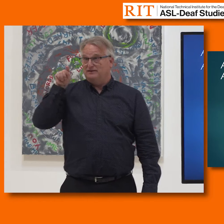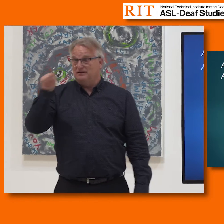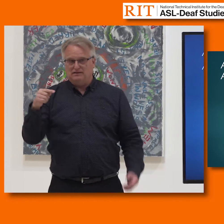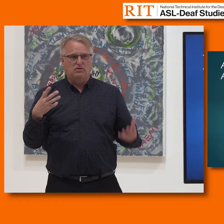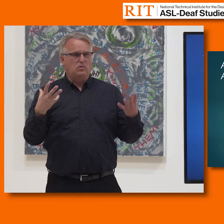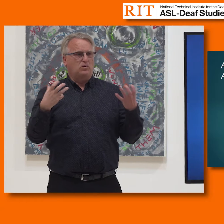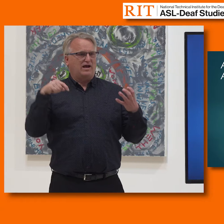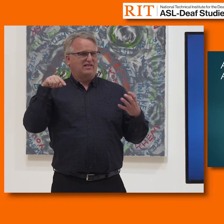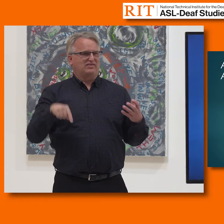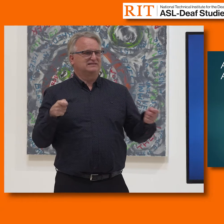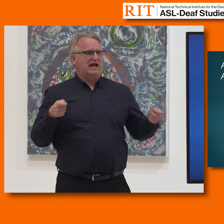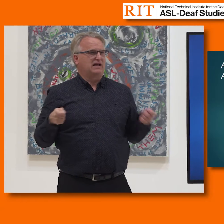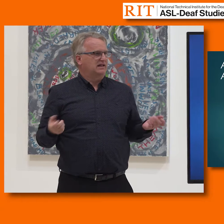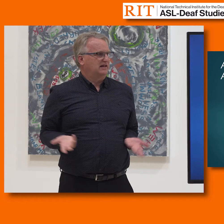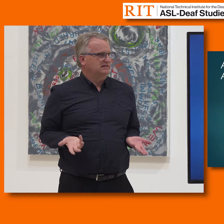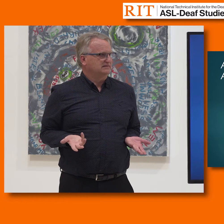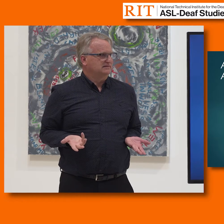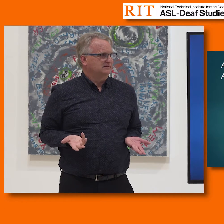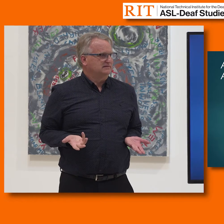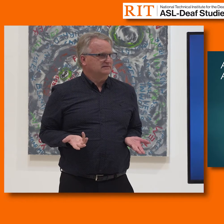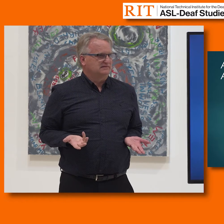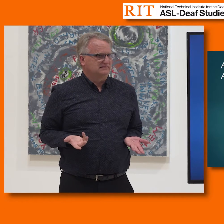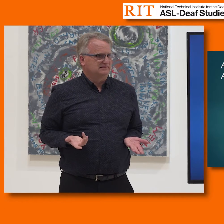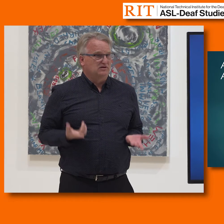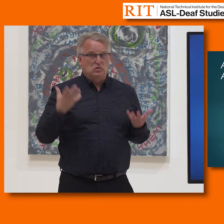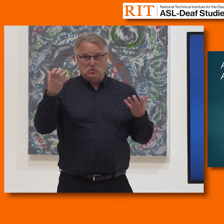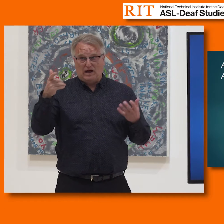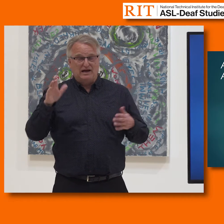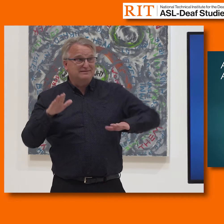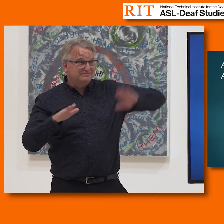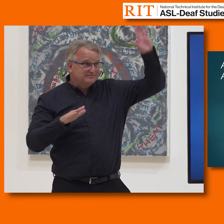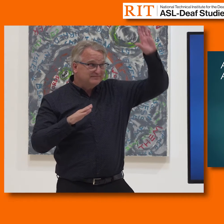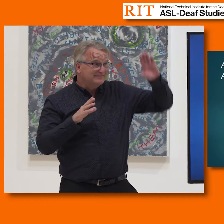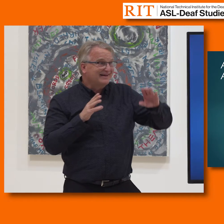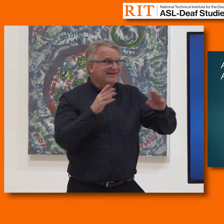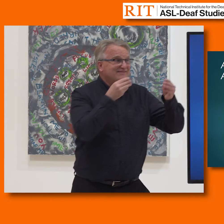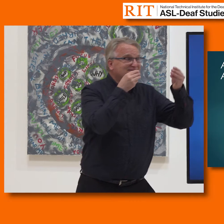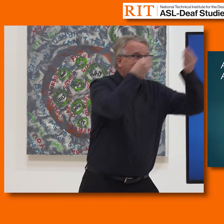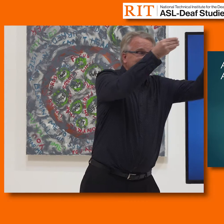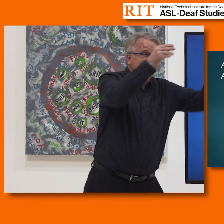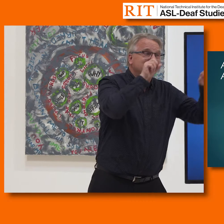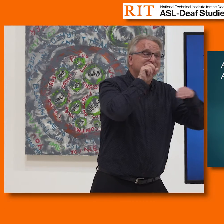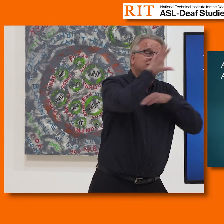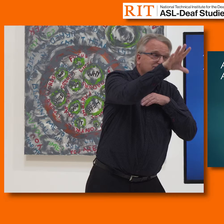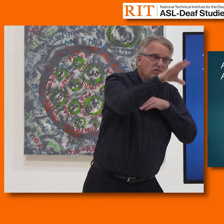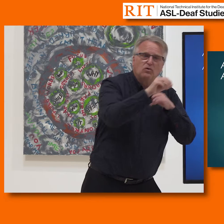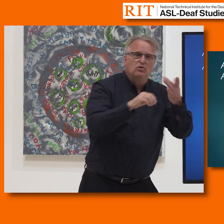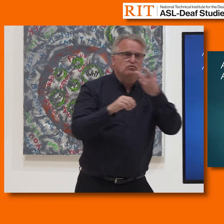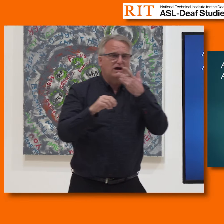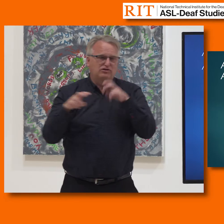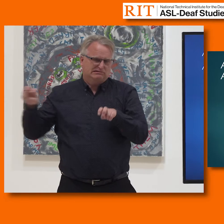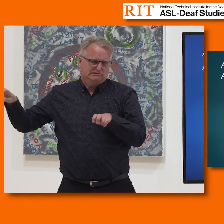are not representing me properly, then they know they can step in, and they can step in any way that we've agreed to.